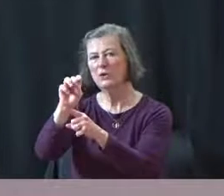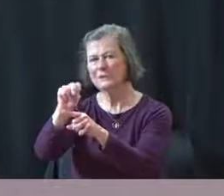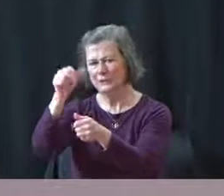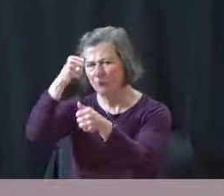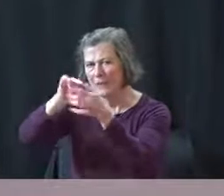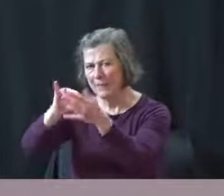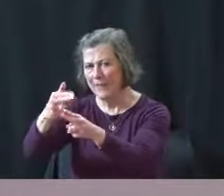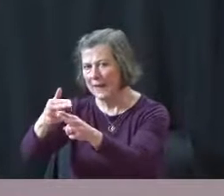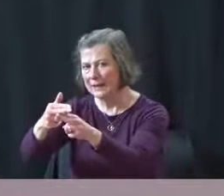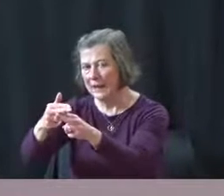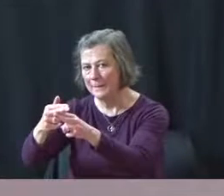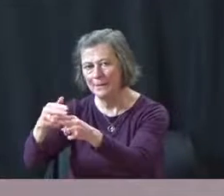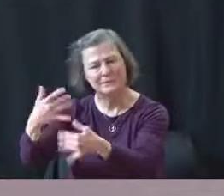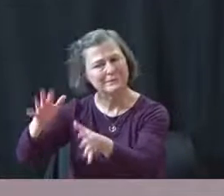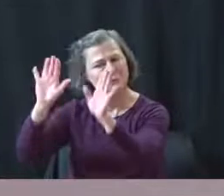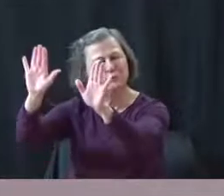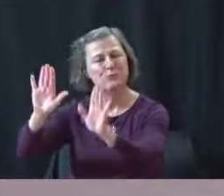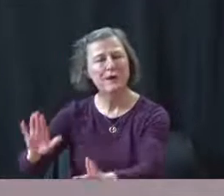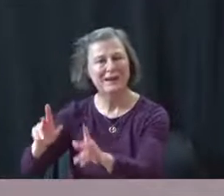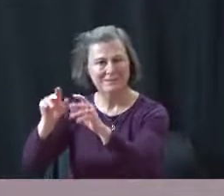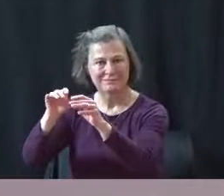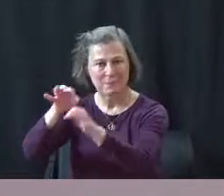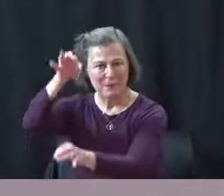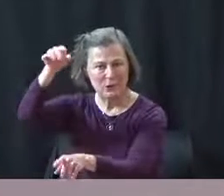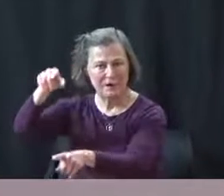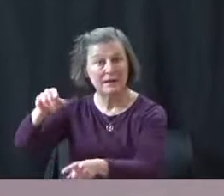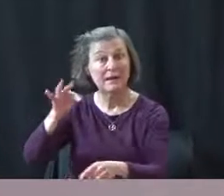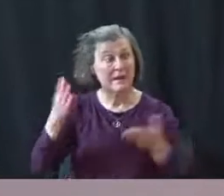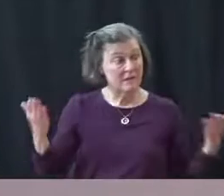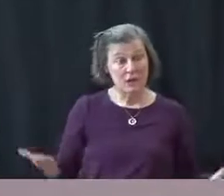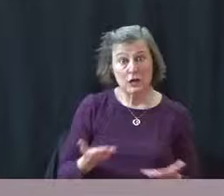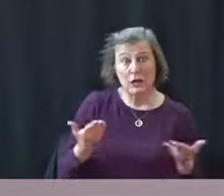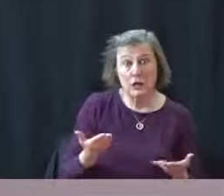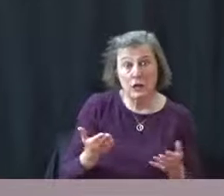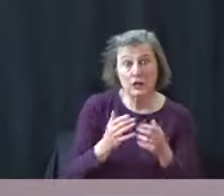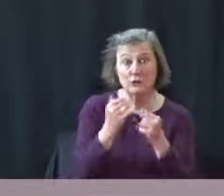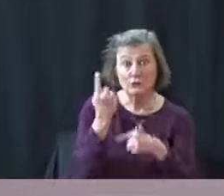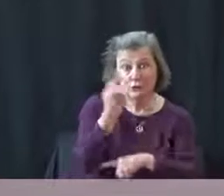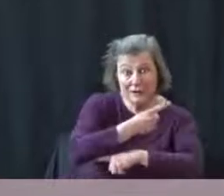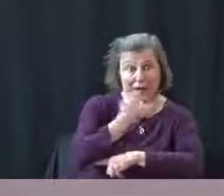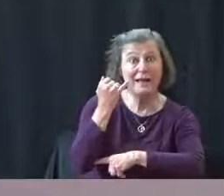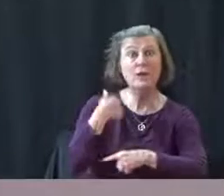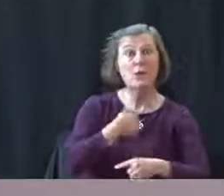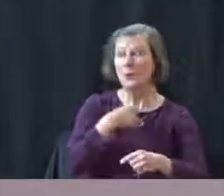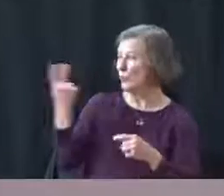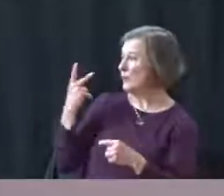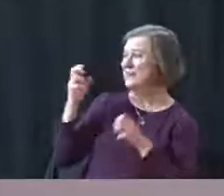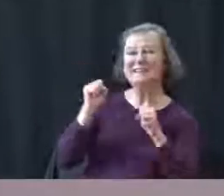If he were here today, perhaps we could sing together how we've met everyone and the meetings